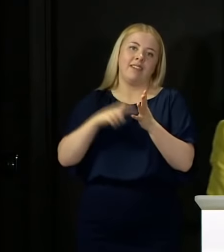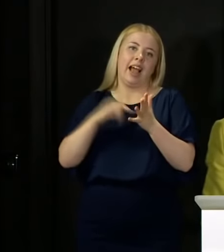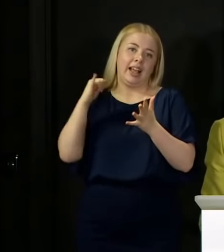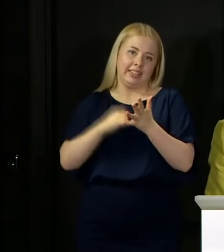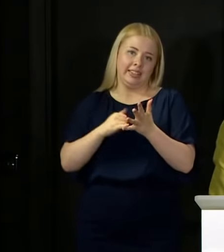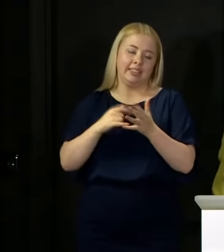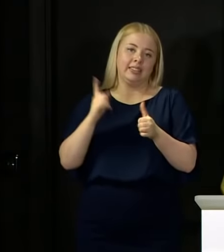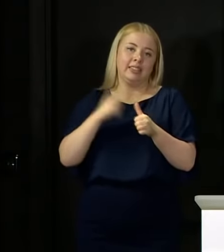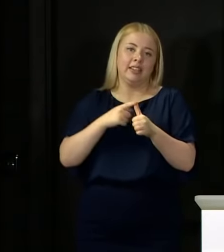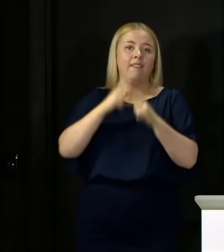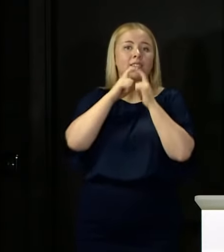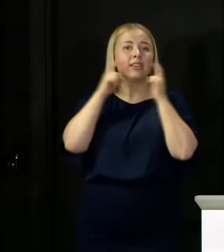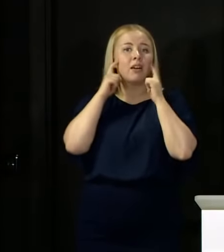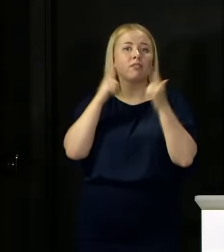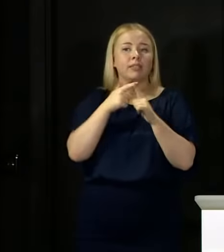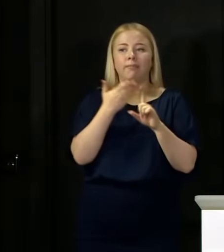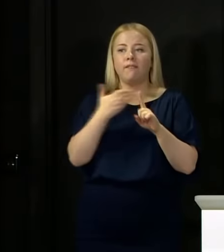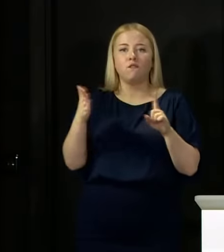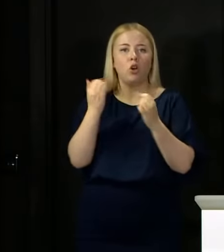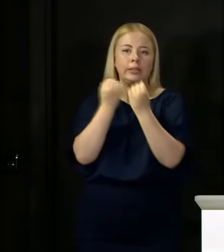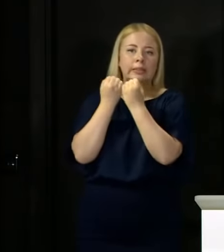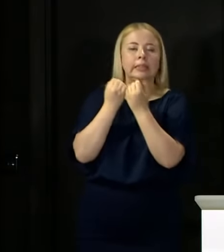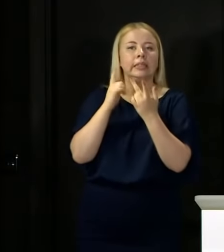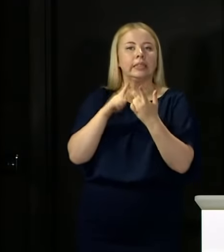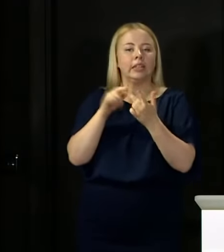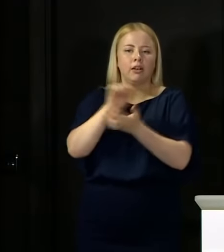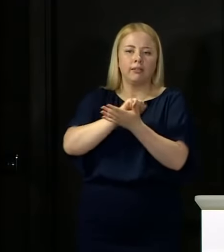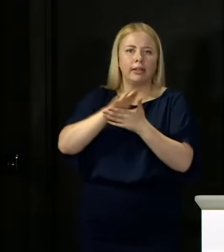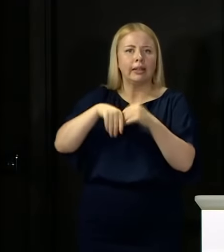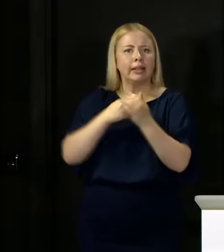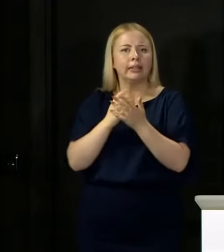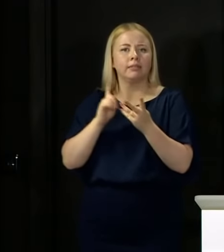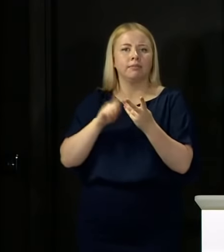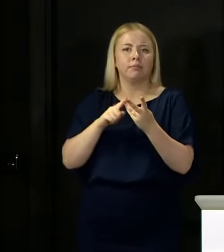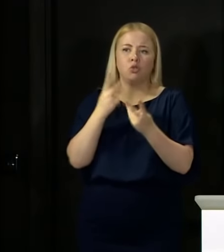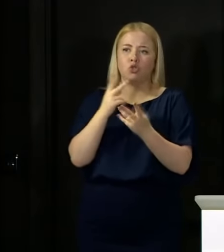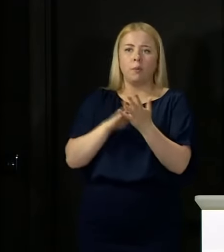Face coverings, avoid crowded places, clean your hands and hard surfaces, two-metres distancing,